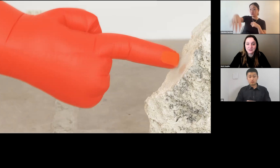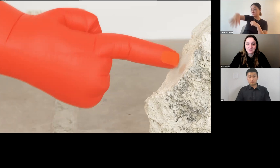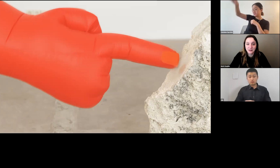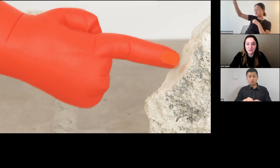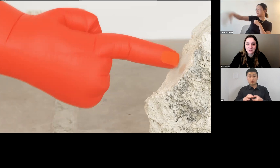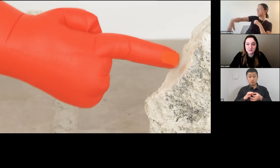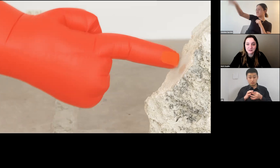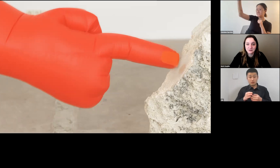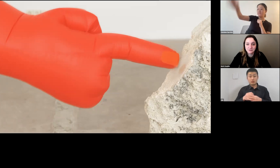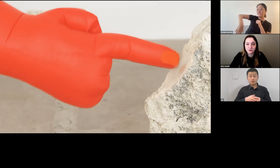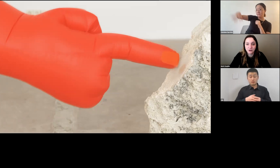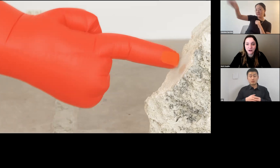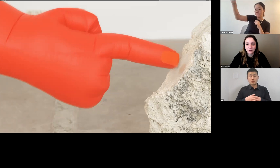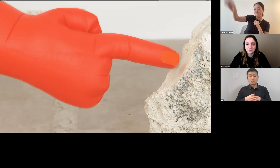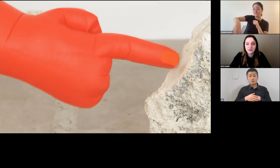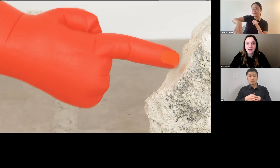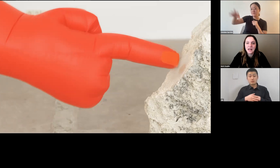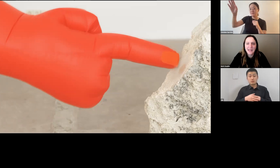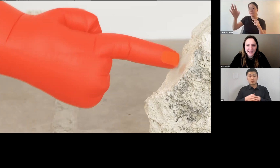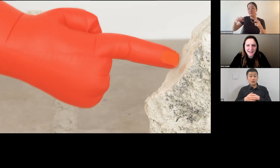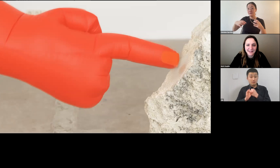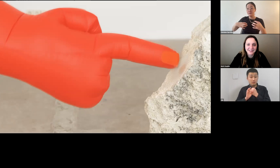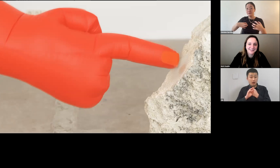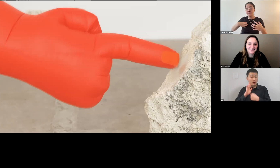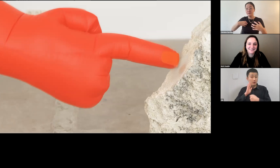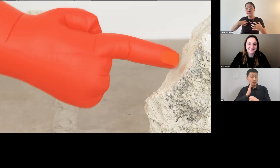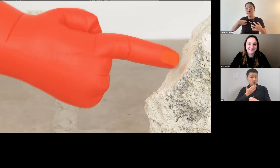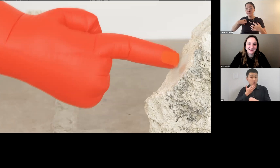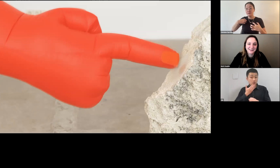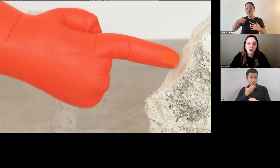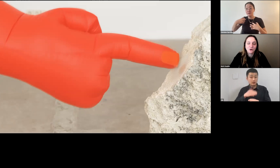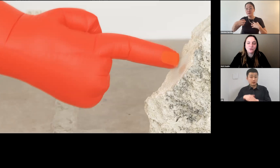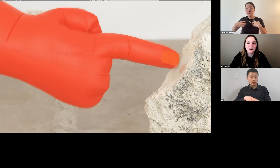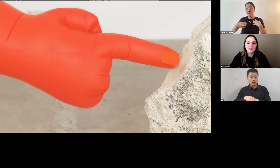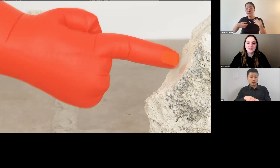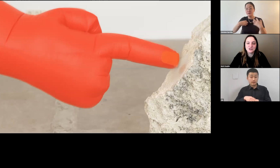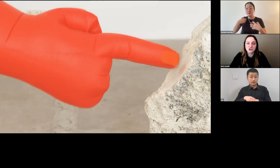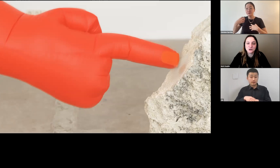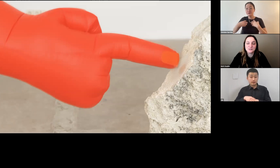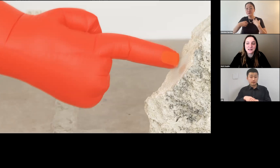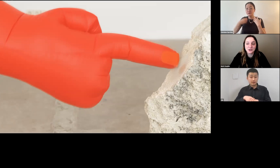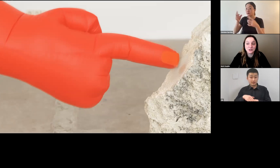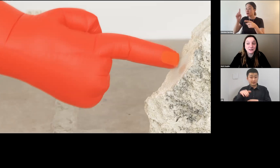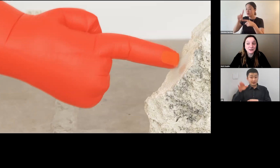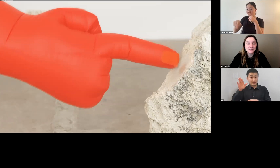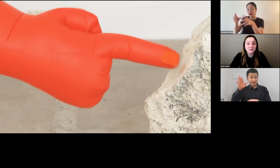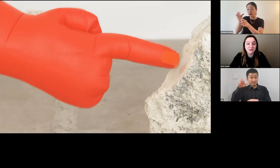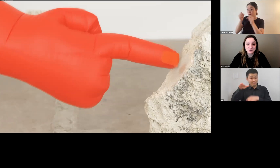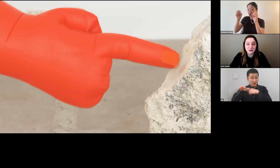like this, your full hand, hey, right, that shows that you're a little frustrated